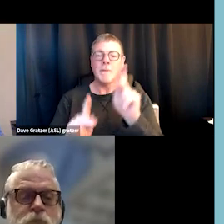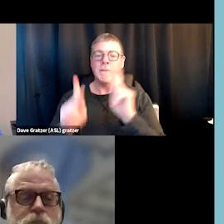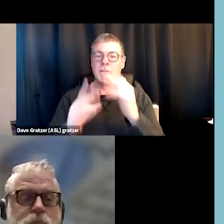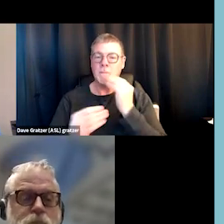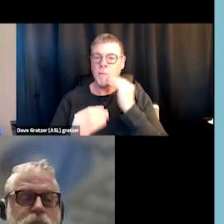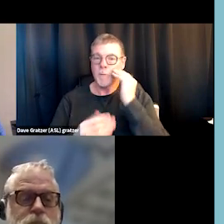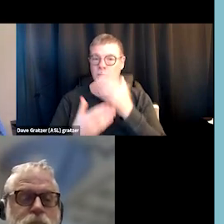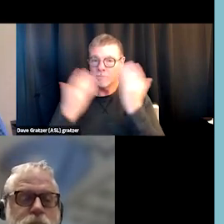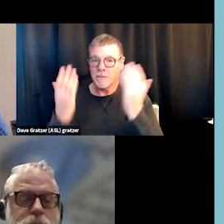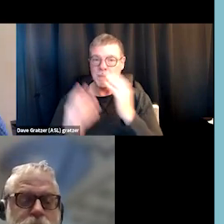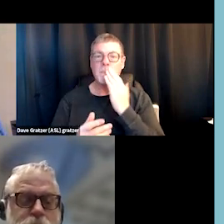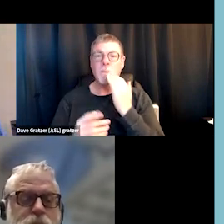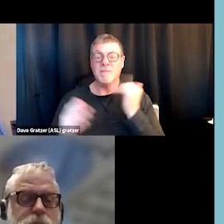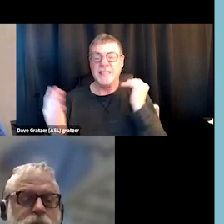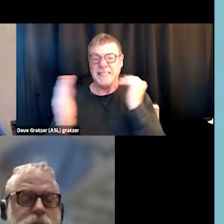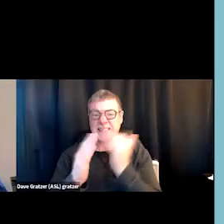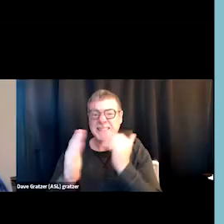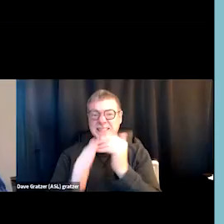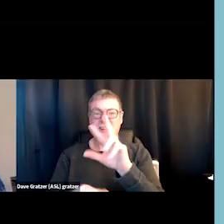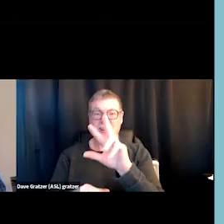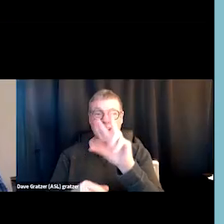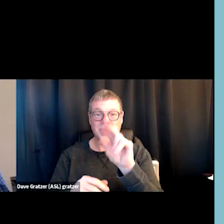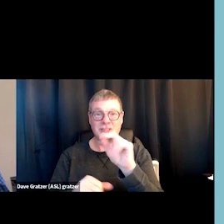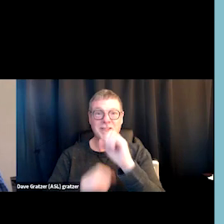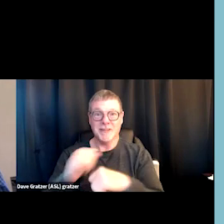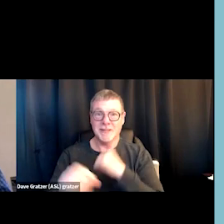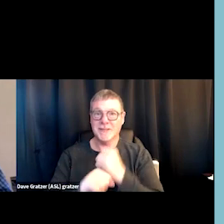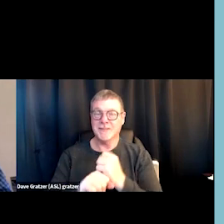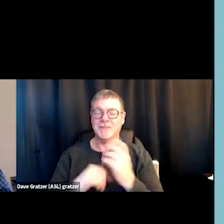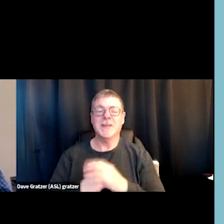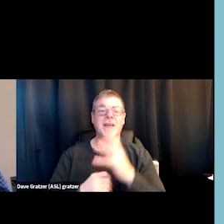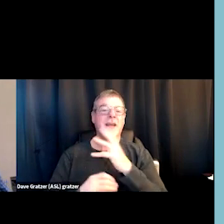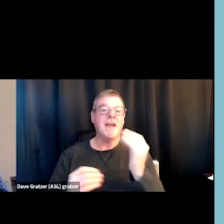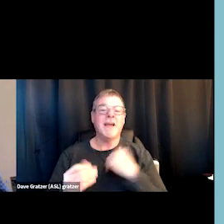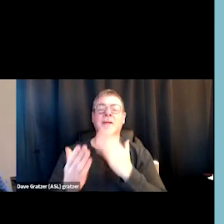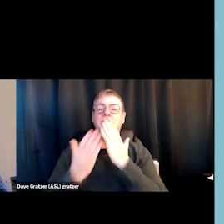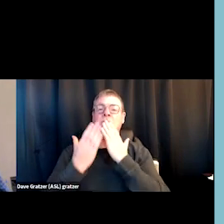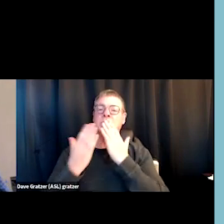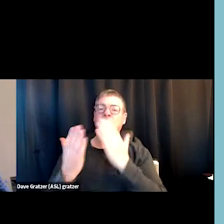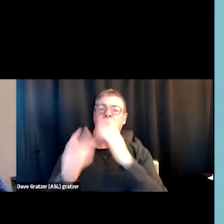kind of pushing 30 years now. And I'm just grateful to all of you who are working